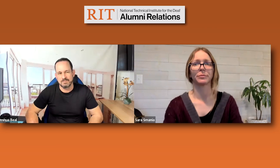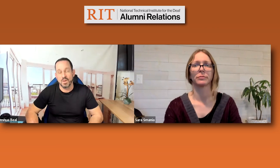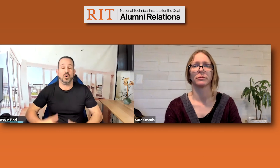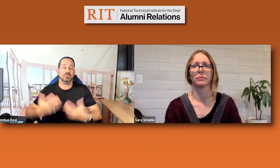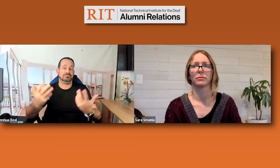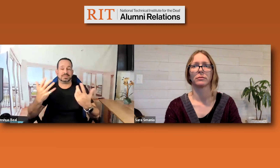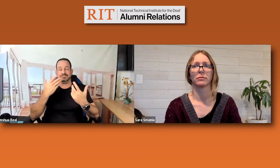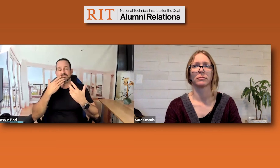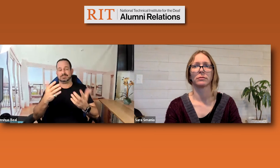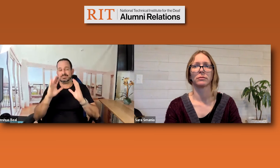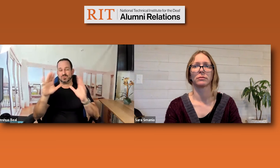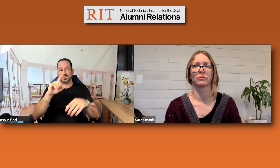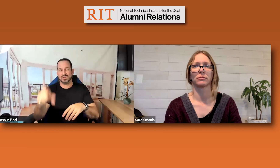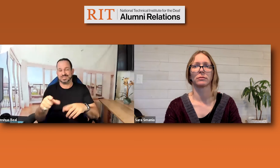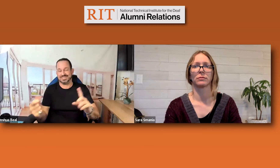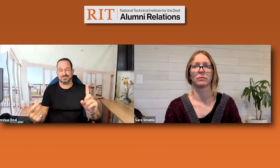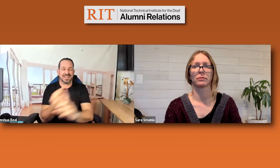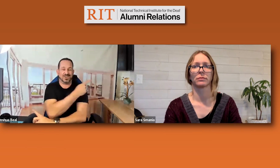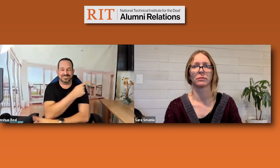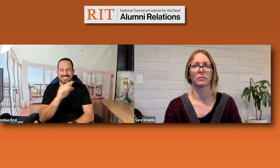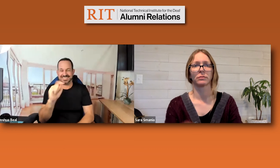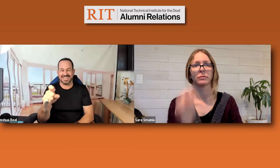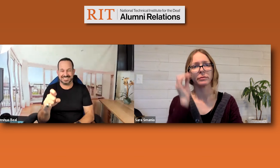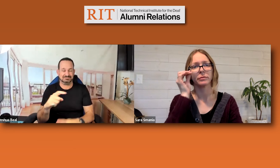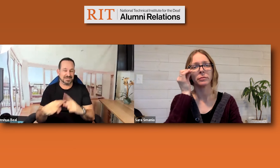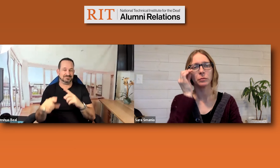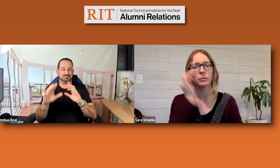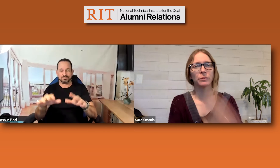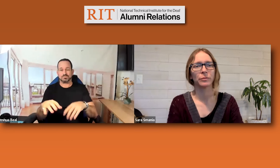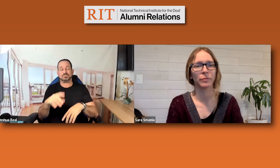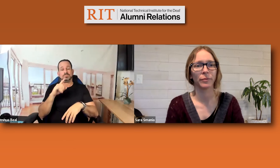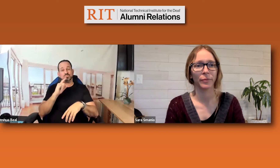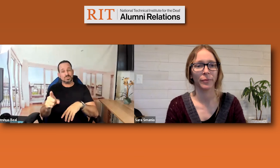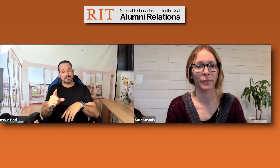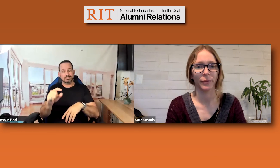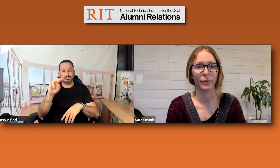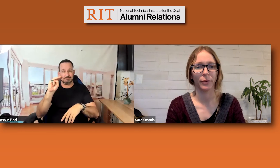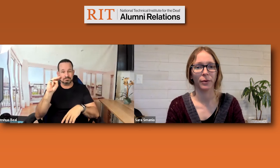Oh, that's a great question. Ha ha! It's a little different from what we've been answering now.